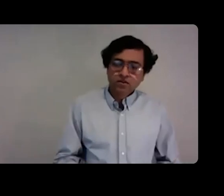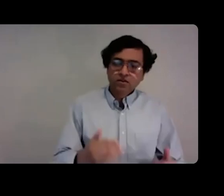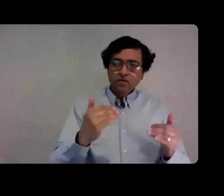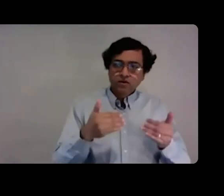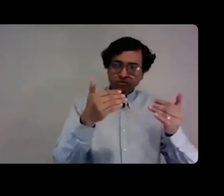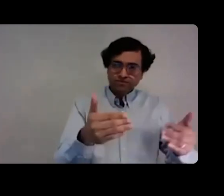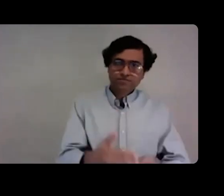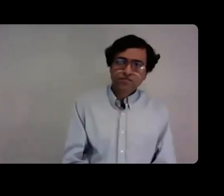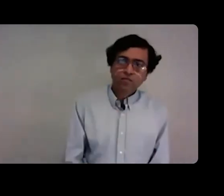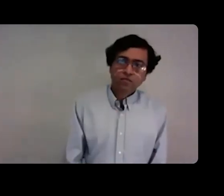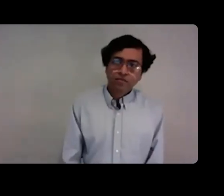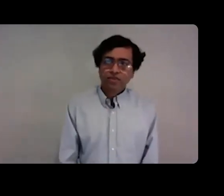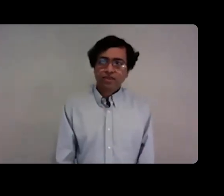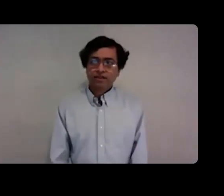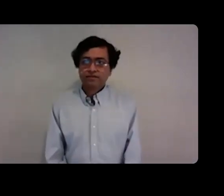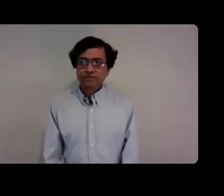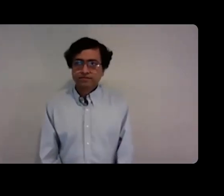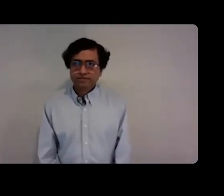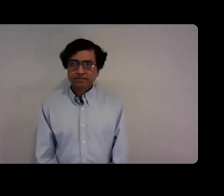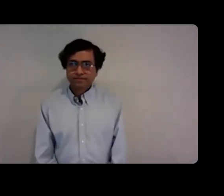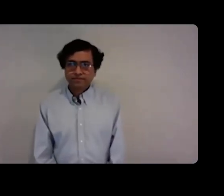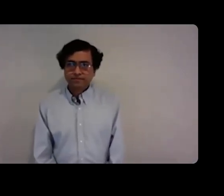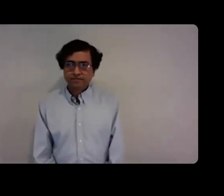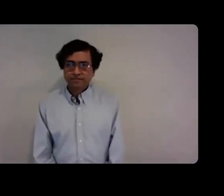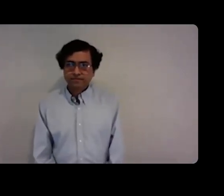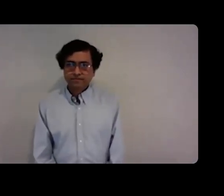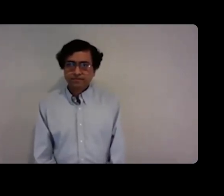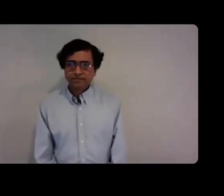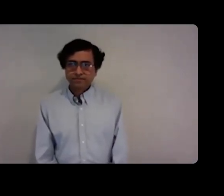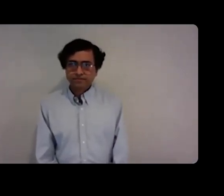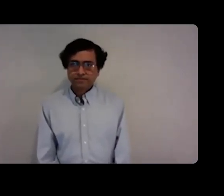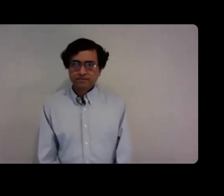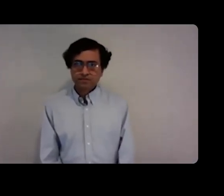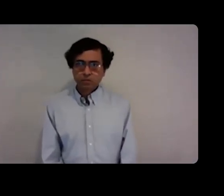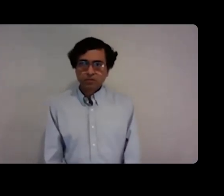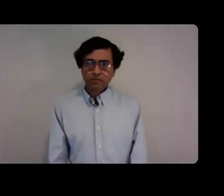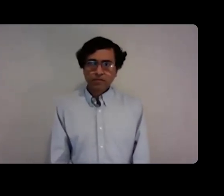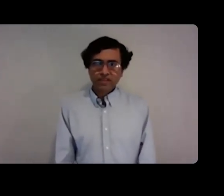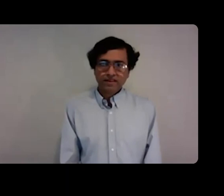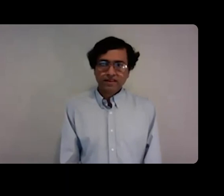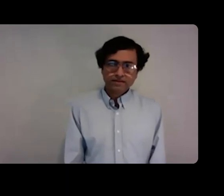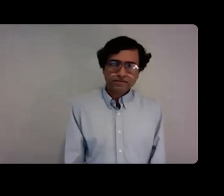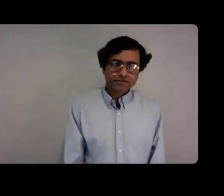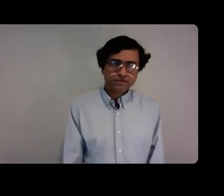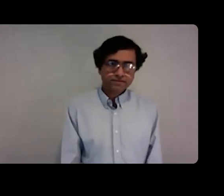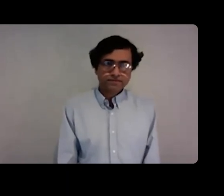to communicate with other individuals who don't share the same language. Next slide, please.